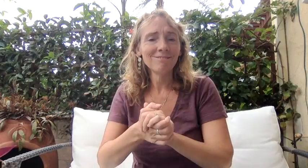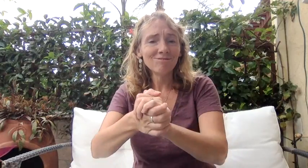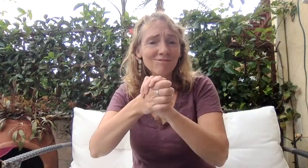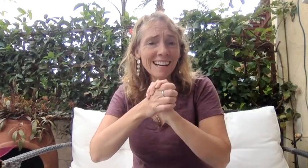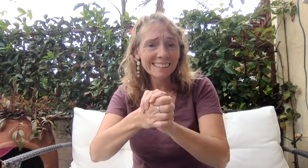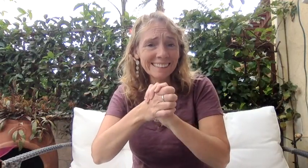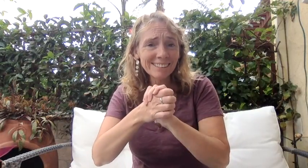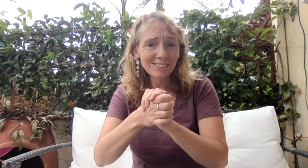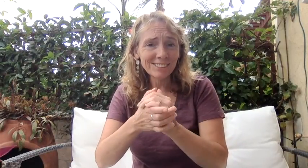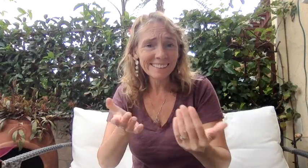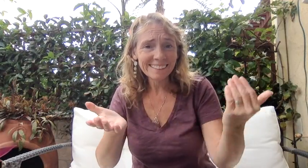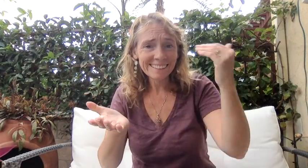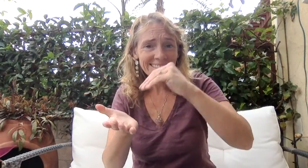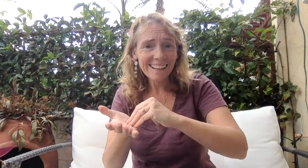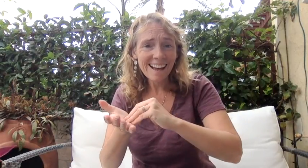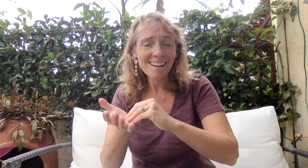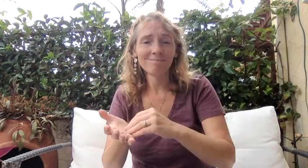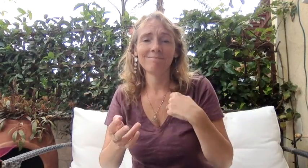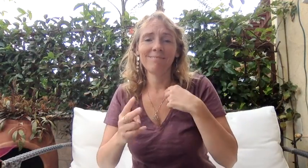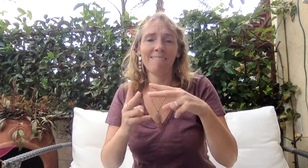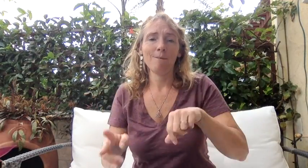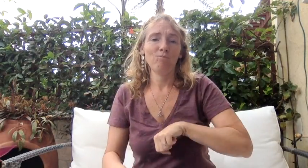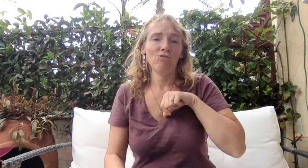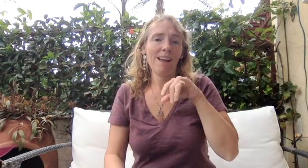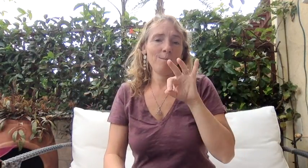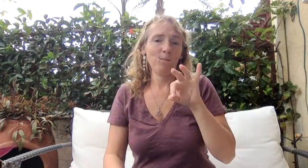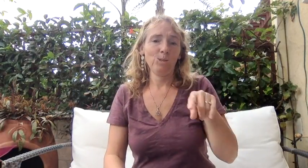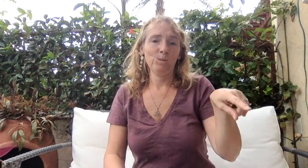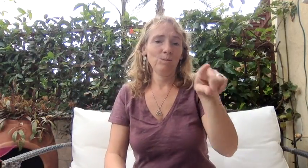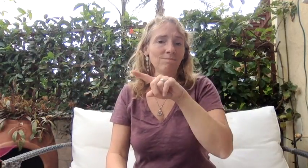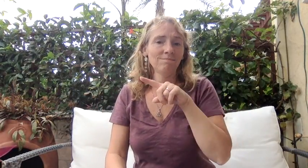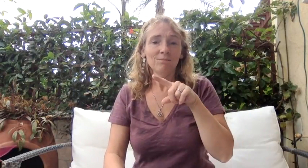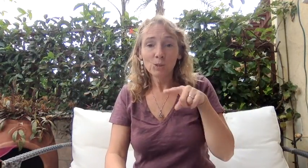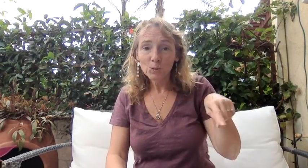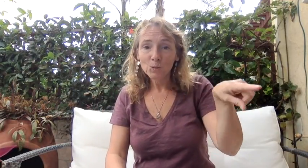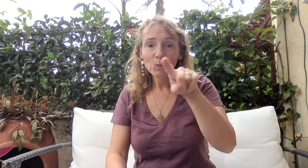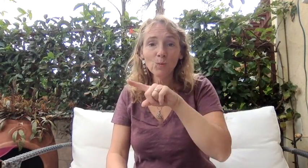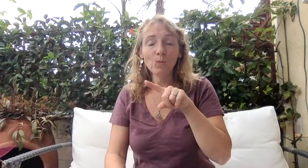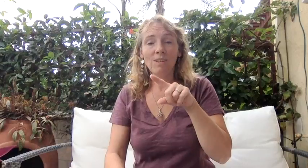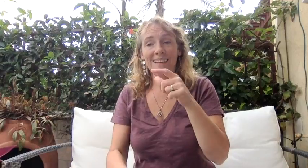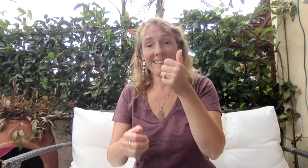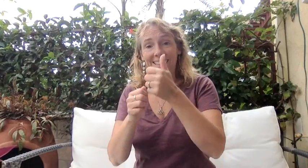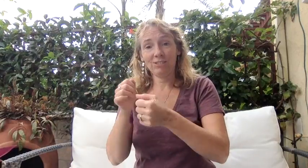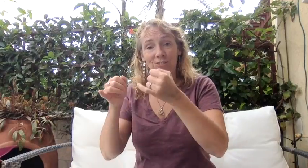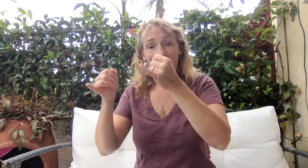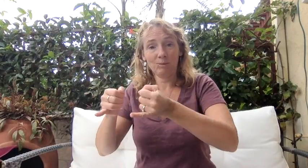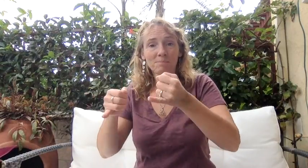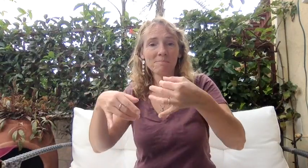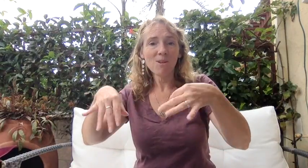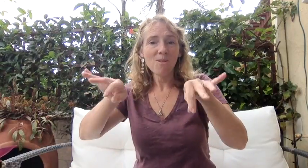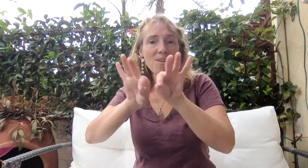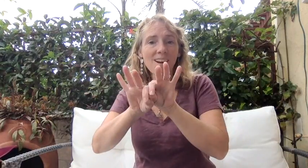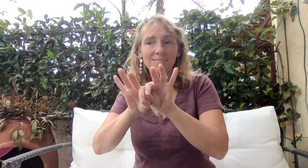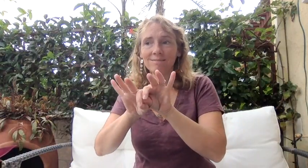you. Congratulations. Once again, I'm very proud of you. Each of you individually.